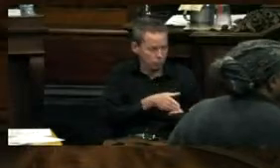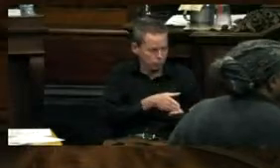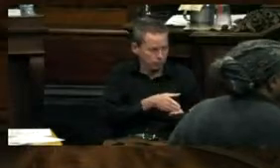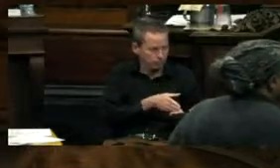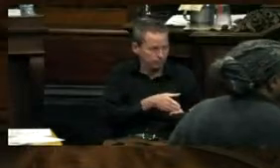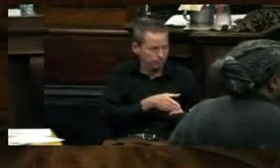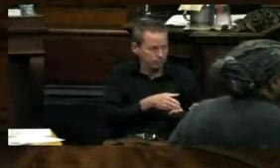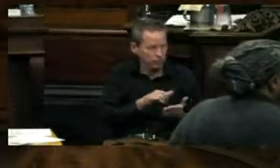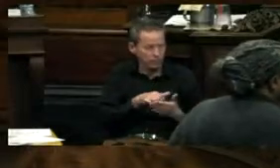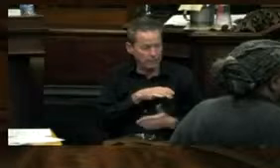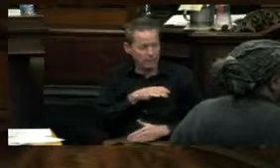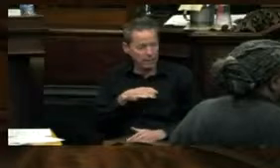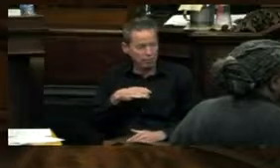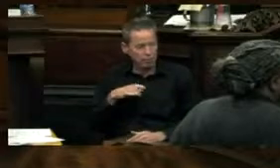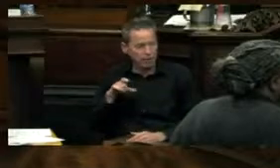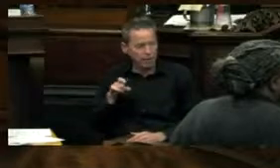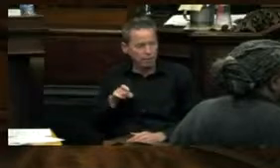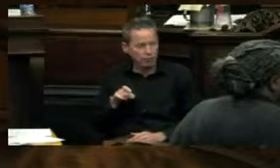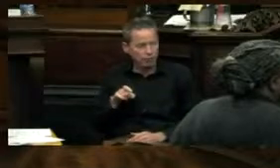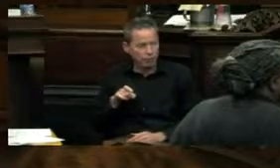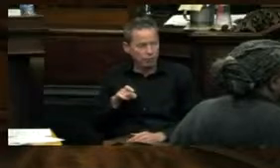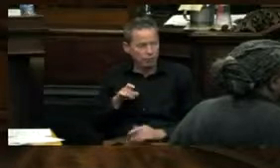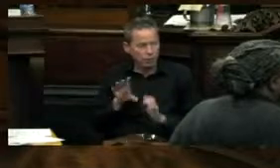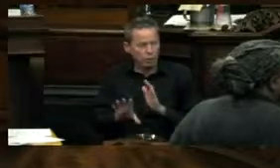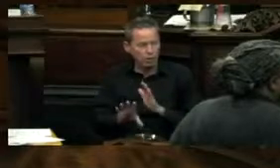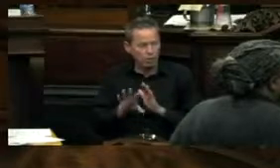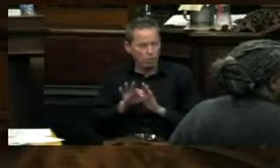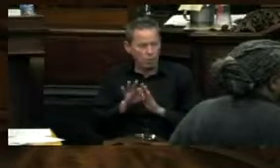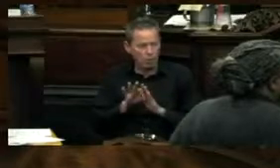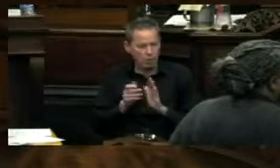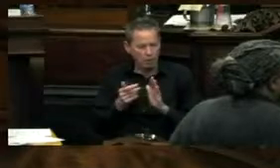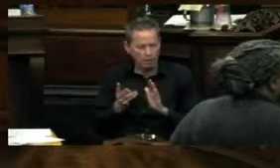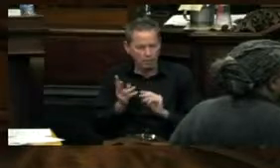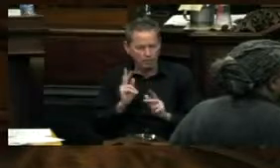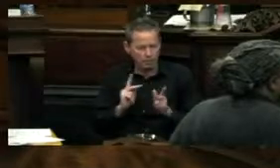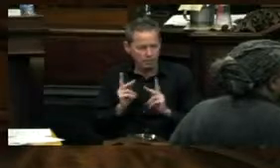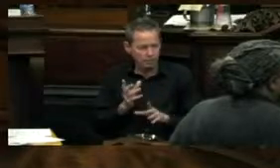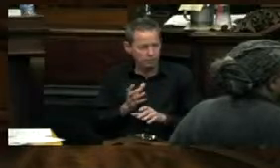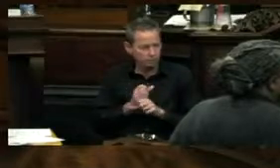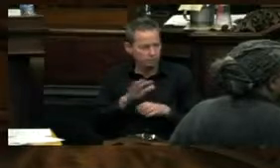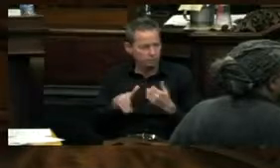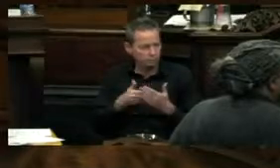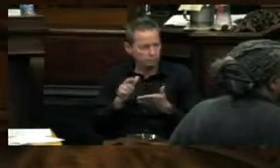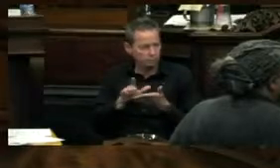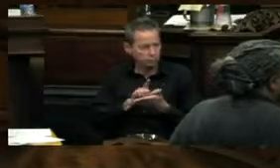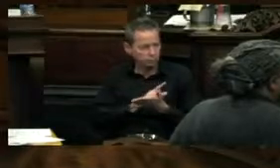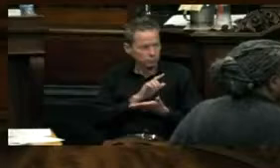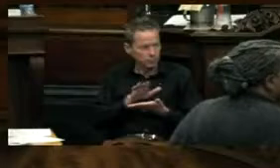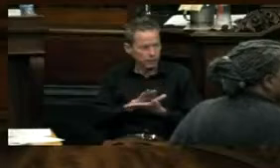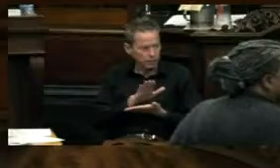where there was previous lawsuits that we've had, where